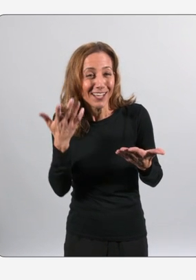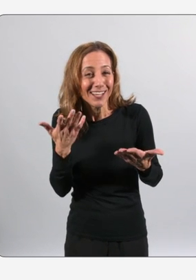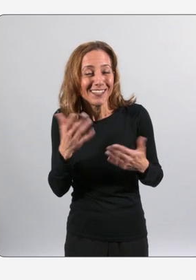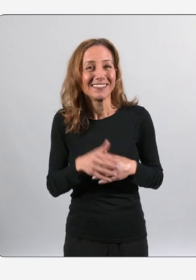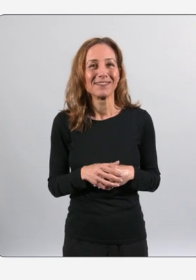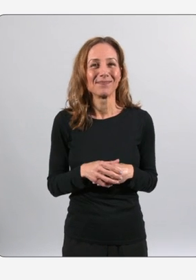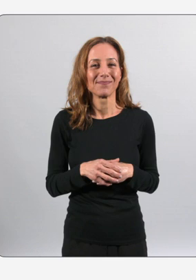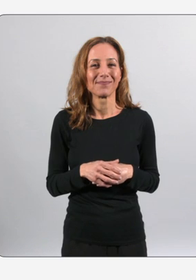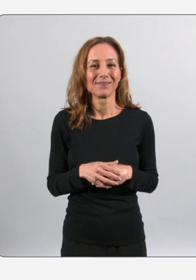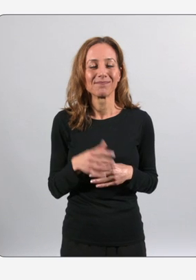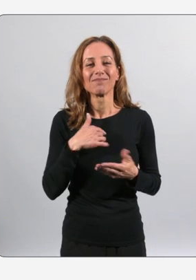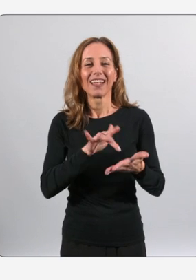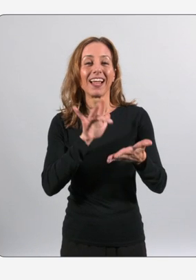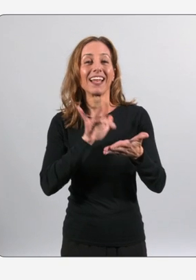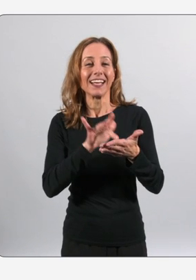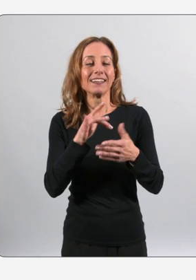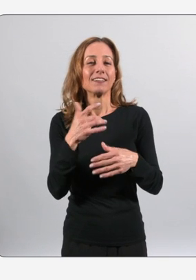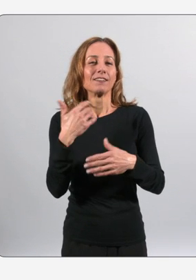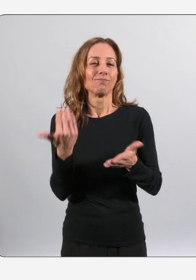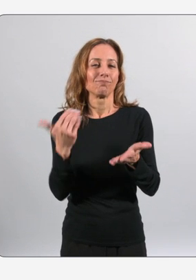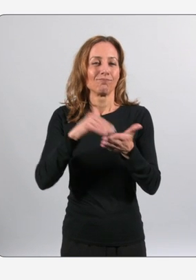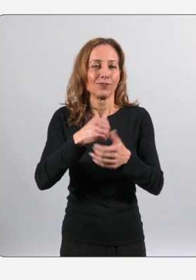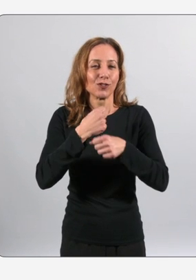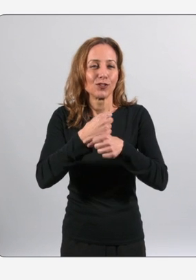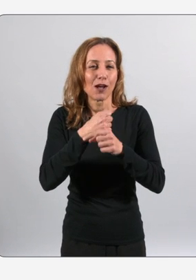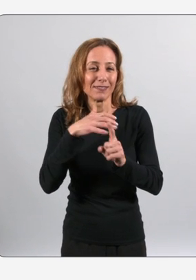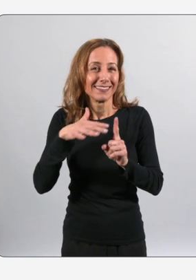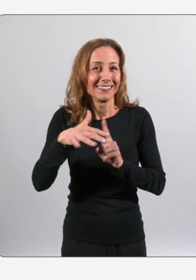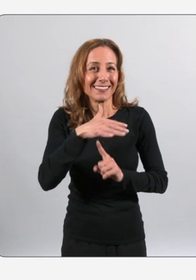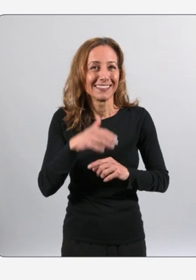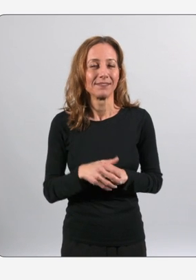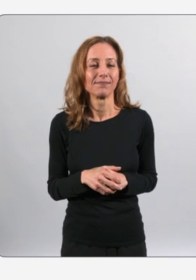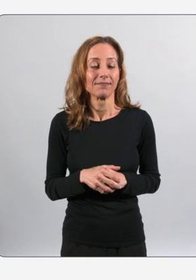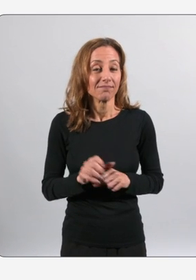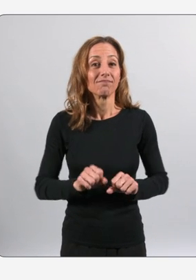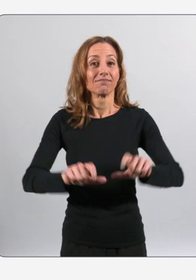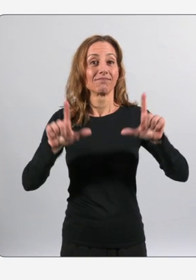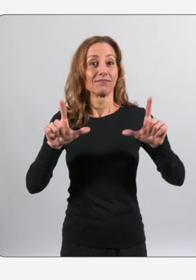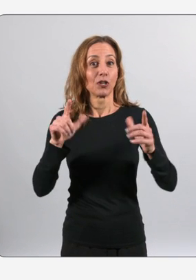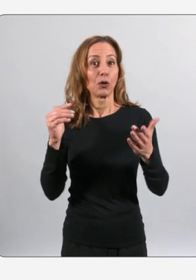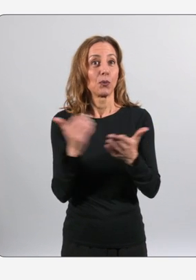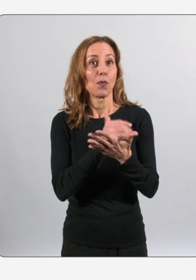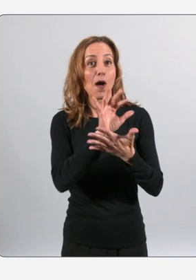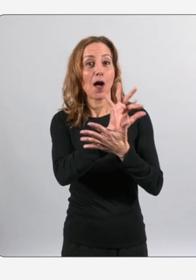You click to regenerate the scene, and just like that, you'll get new options to review.